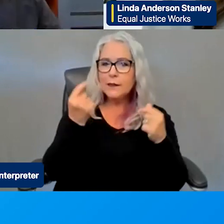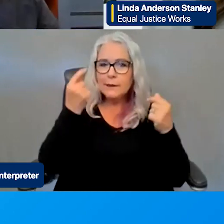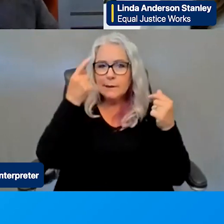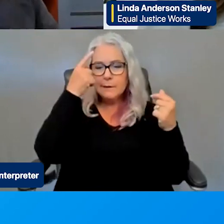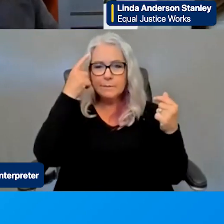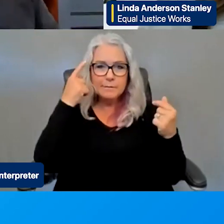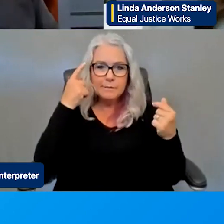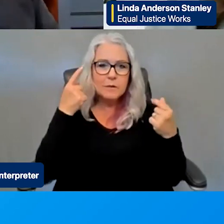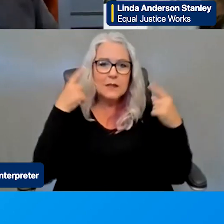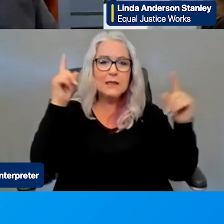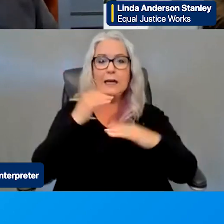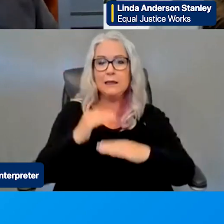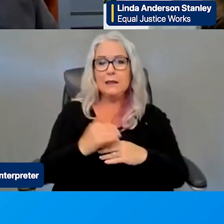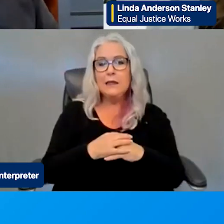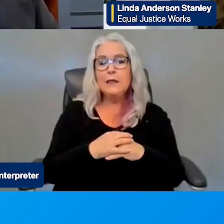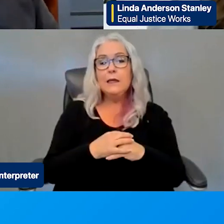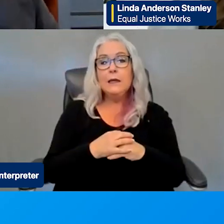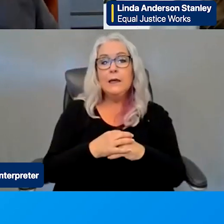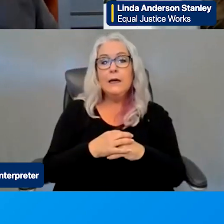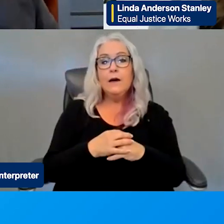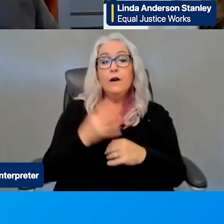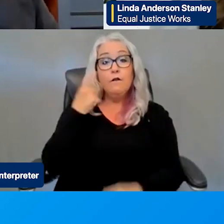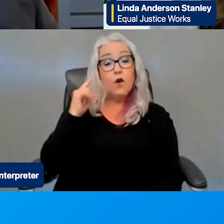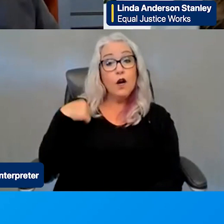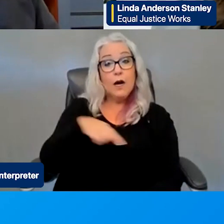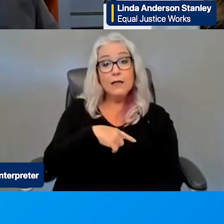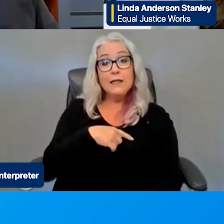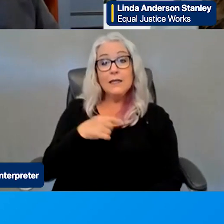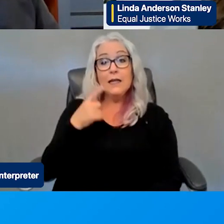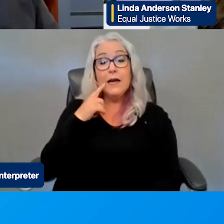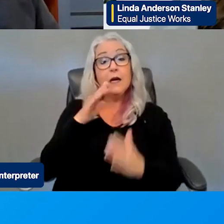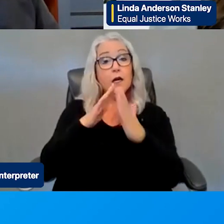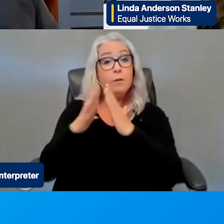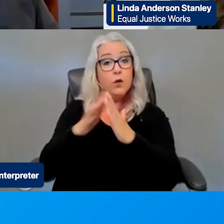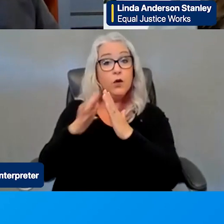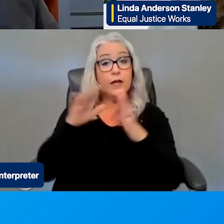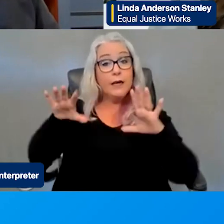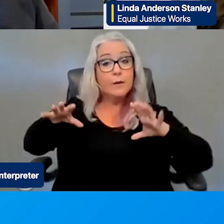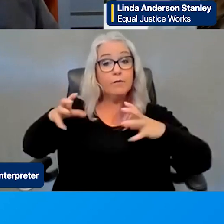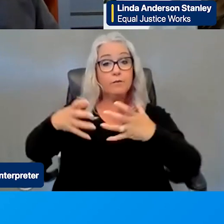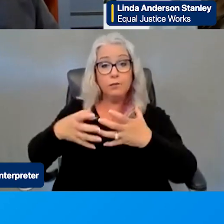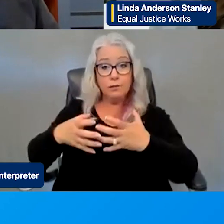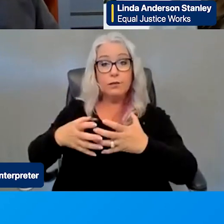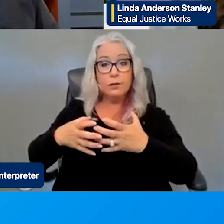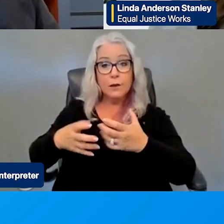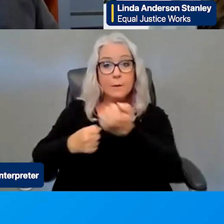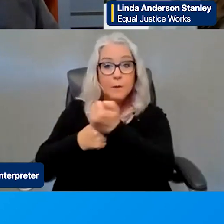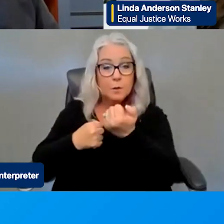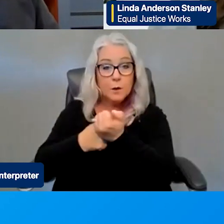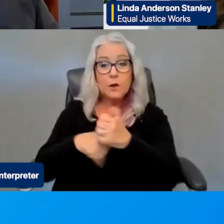For us I would add that committee committee and know your right workshops have also